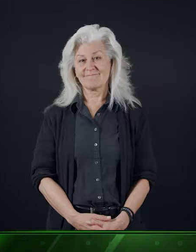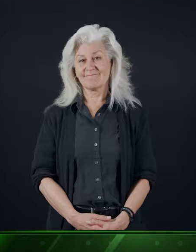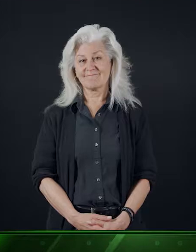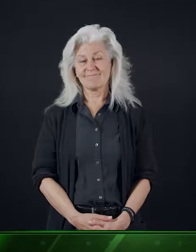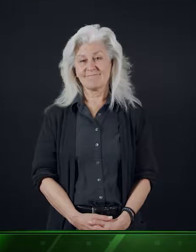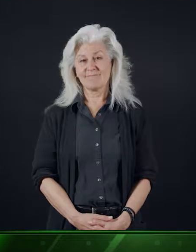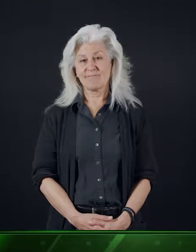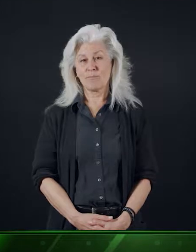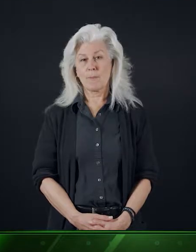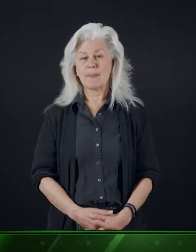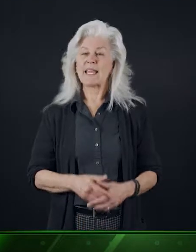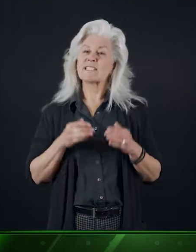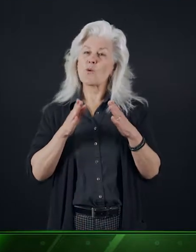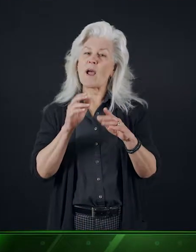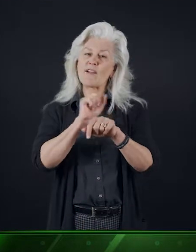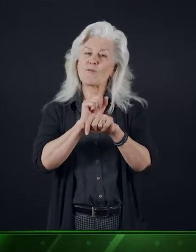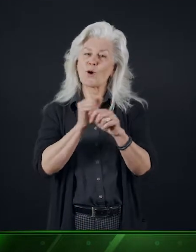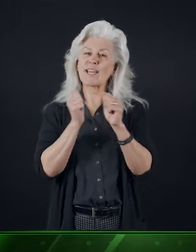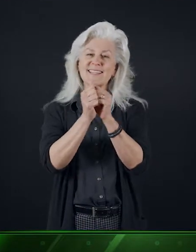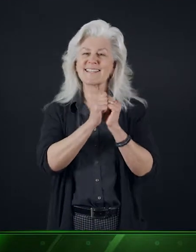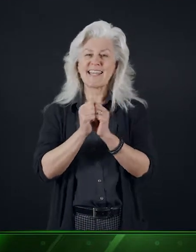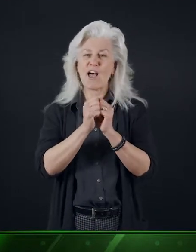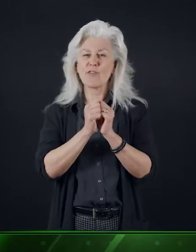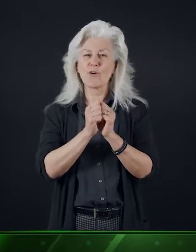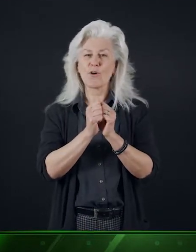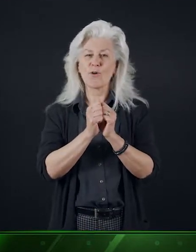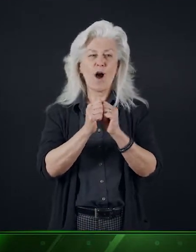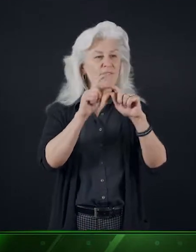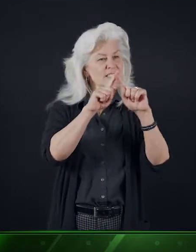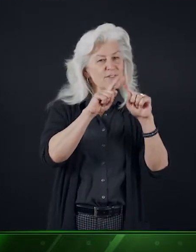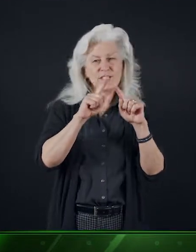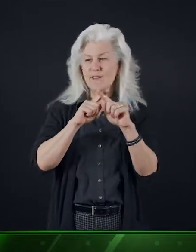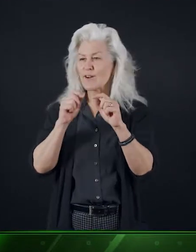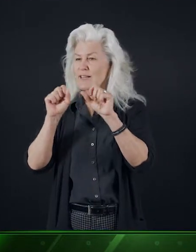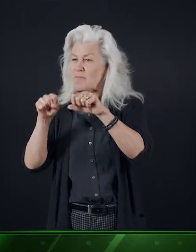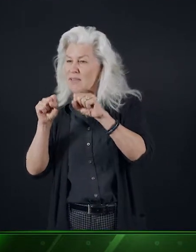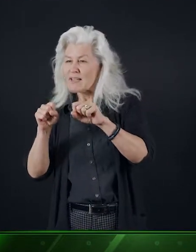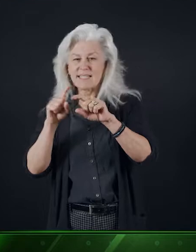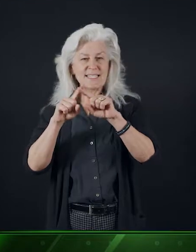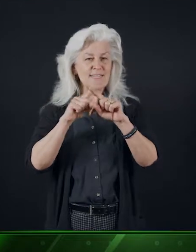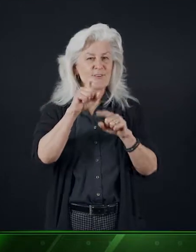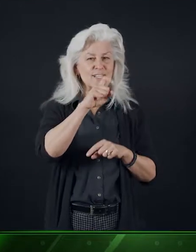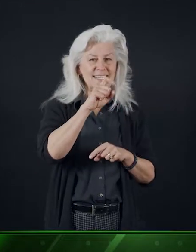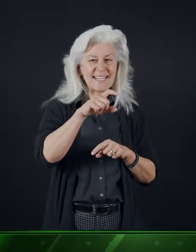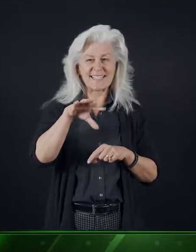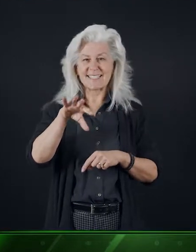We're working together across so many different disabilities and needs to find those solutions.